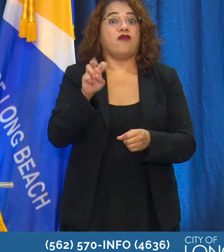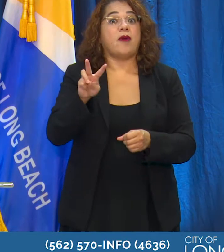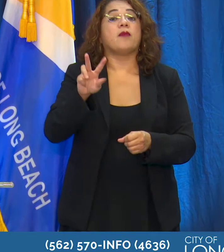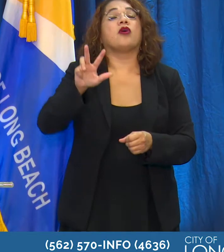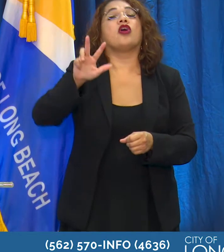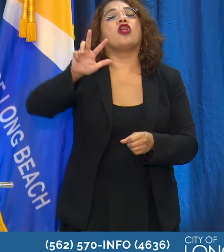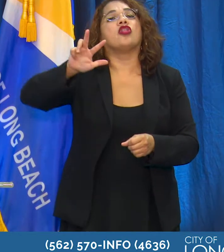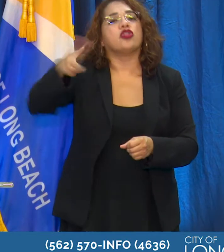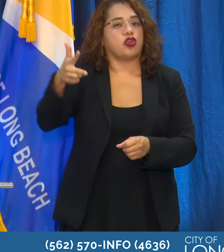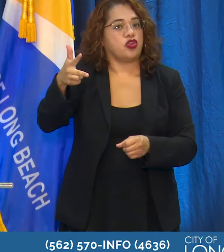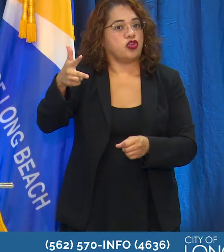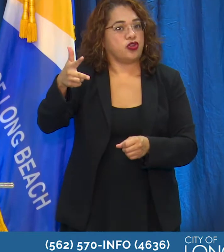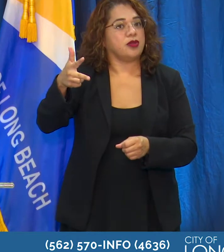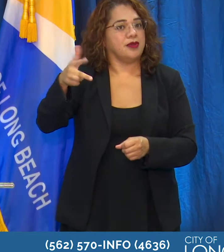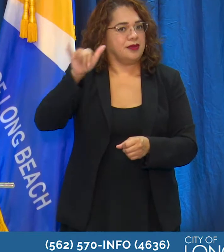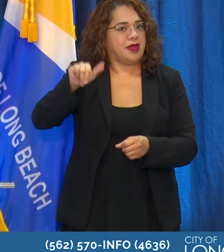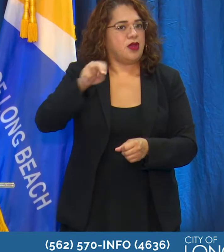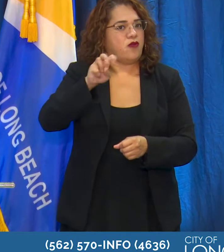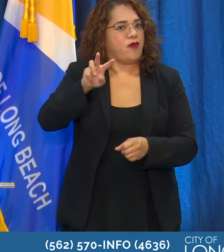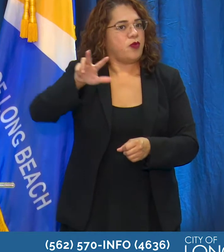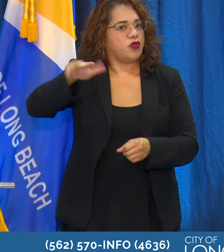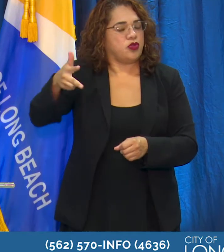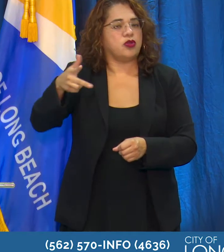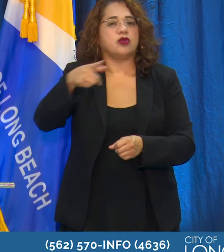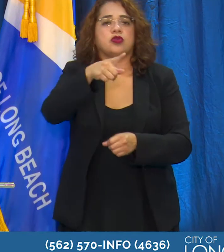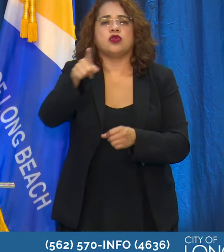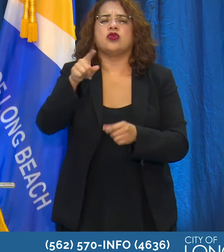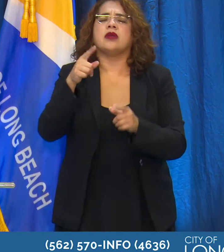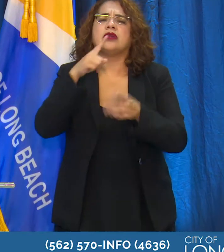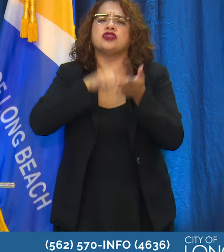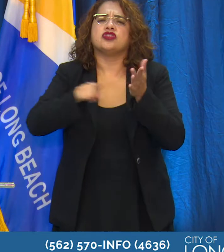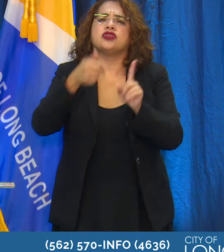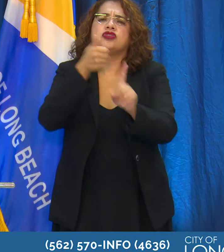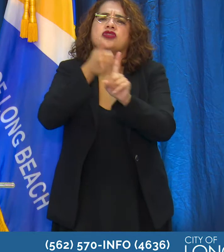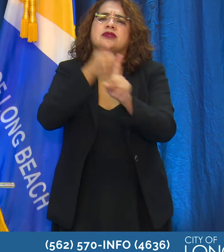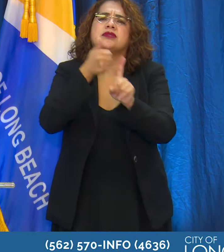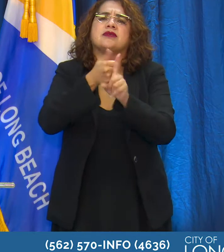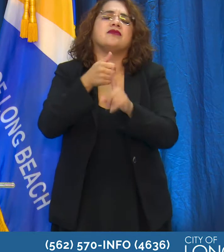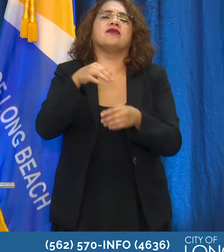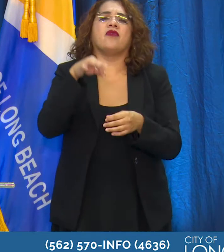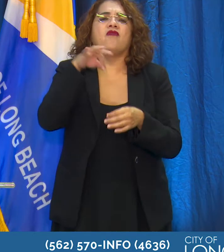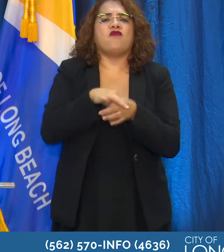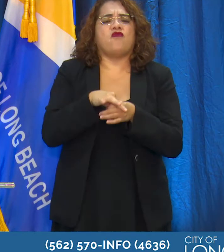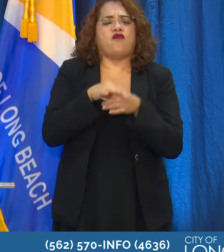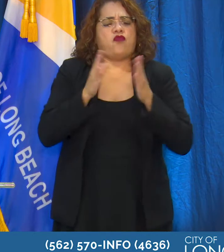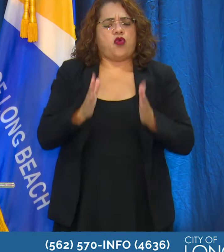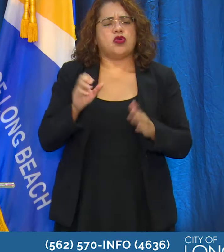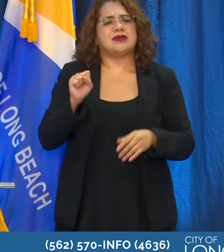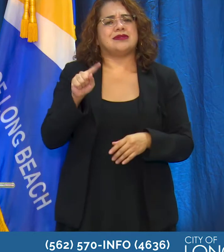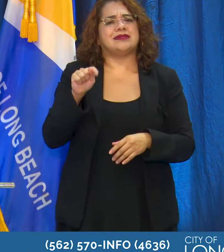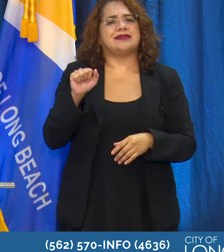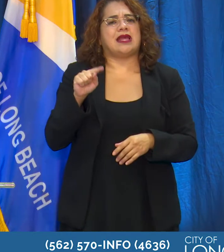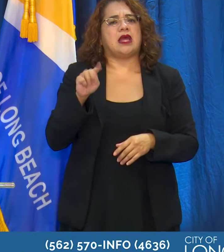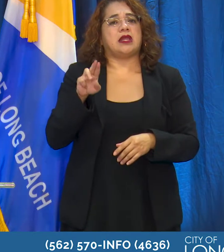All voters should check their voter registration status to ensure it's accuracy and that it is up to date.